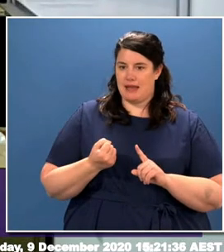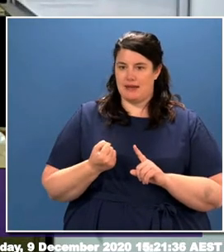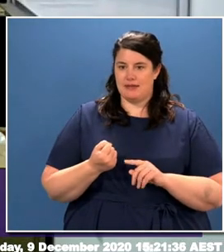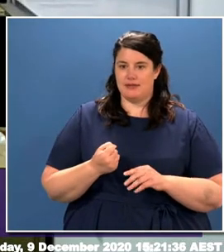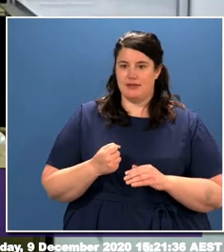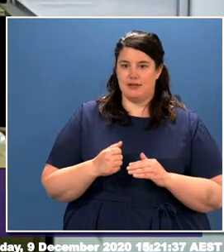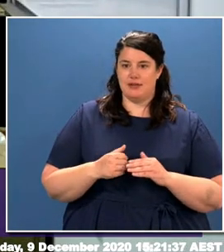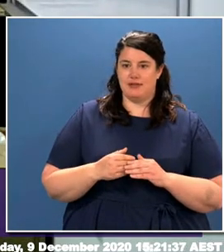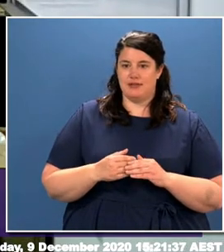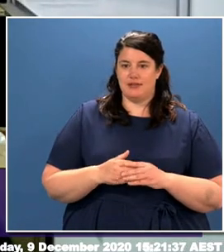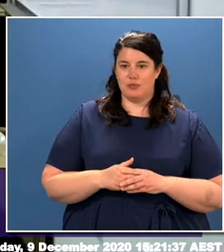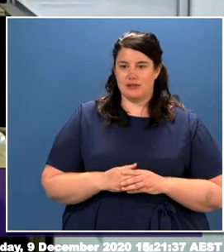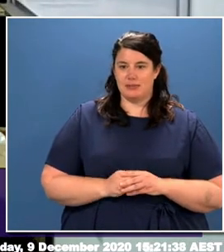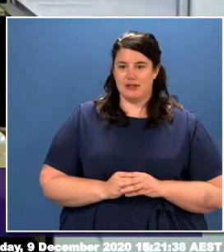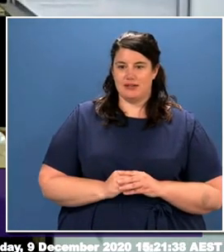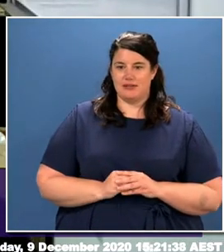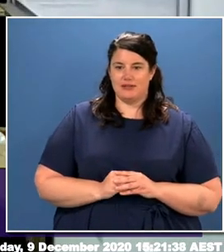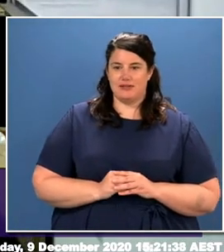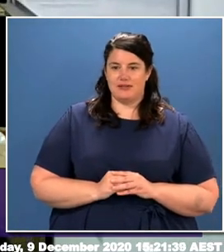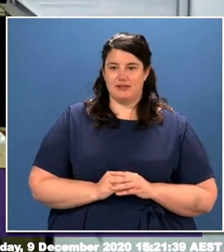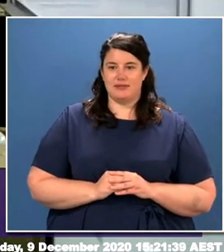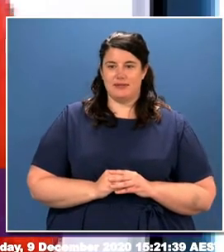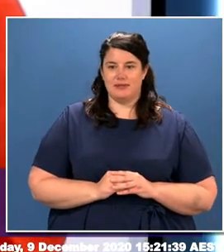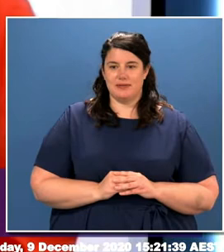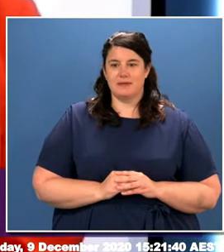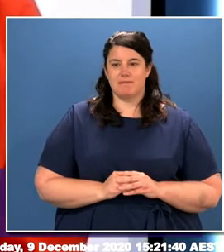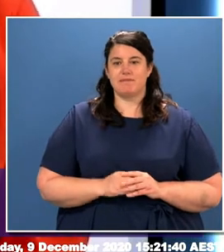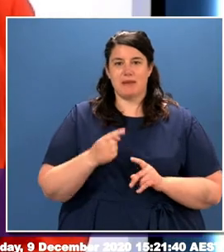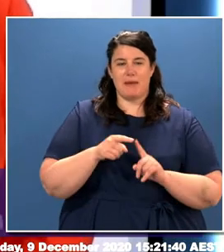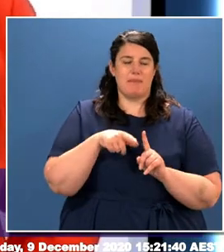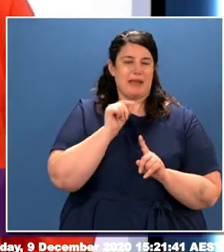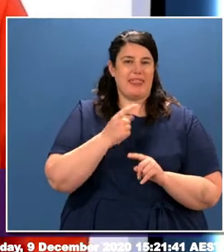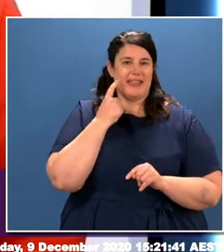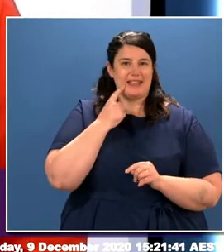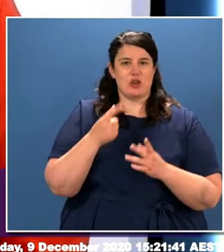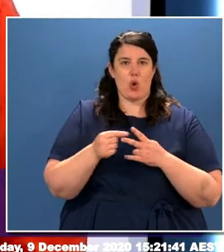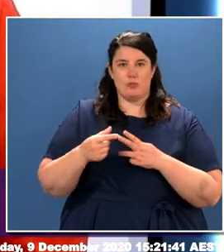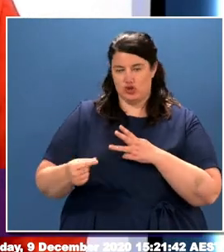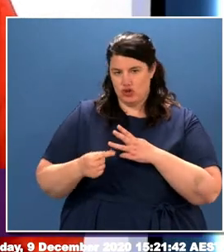, OK. Or skimming the cream off the milk. That's the other one.